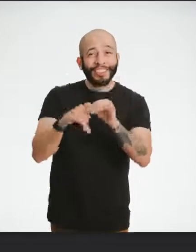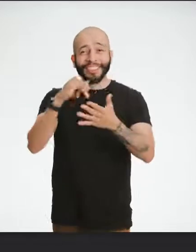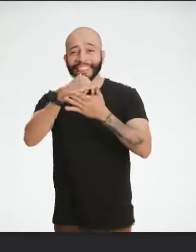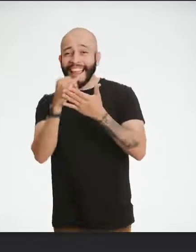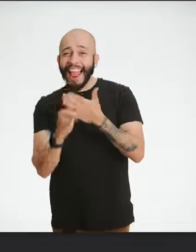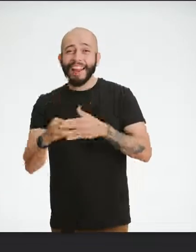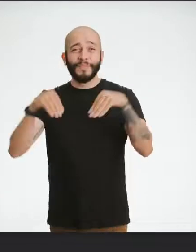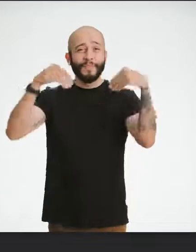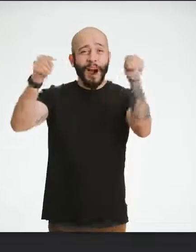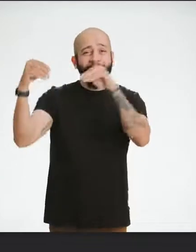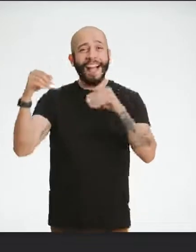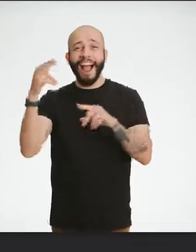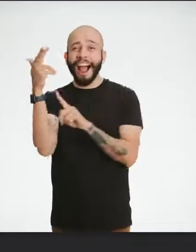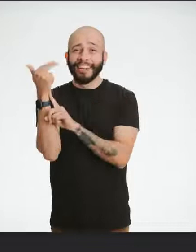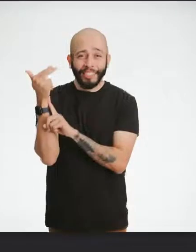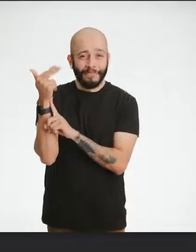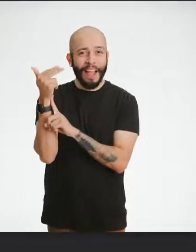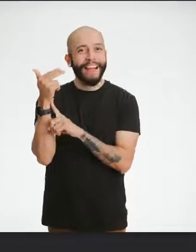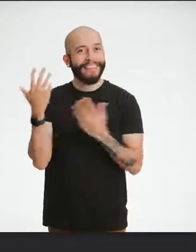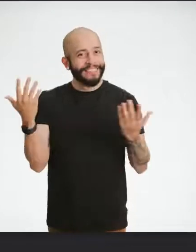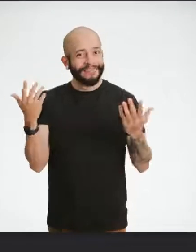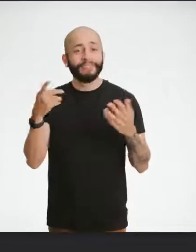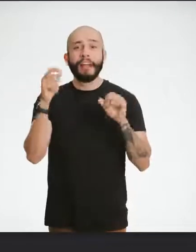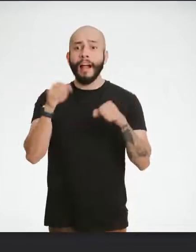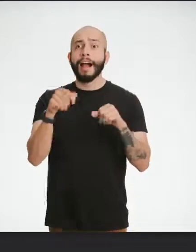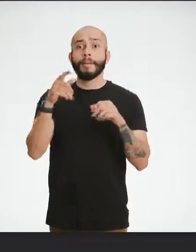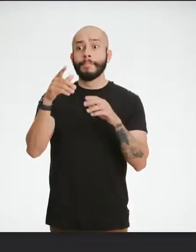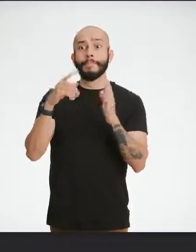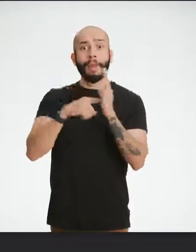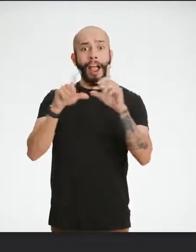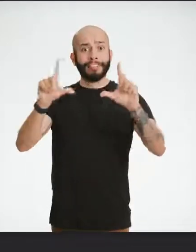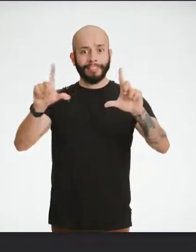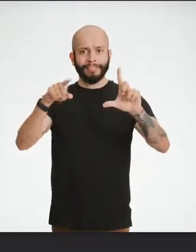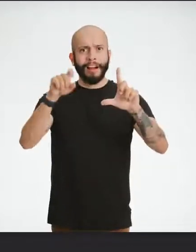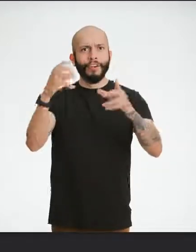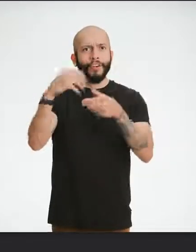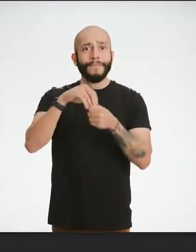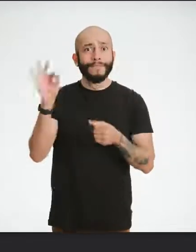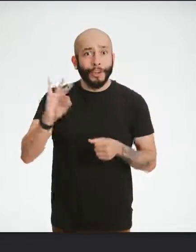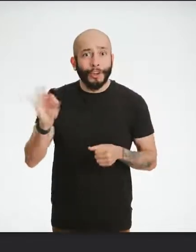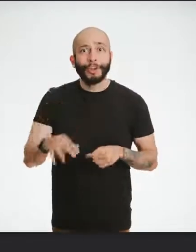to retail and hospitality, and the models include furniture classification for categories